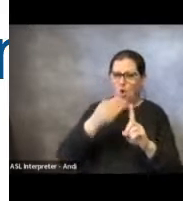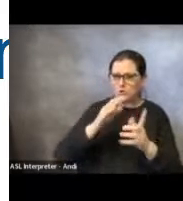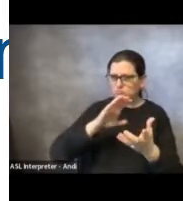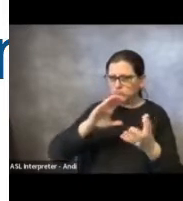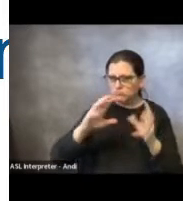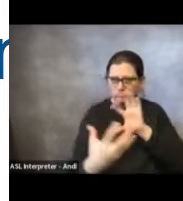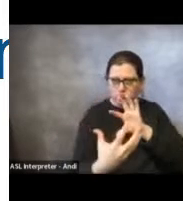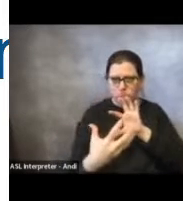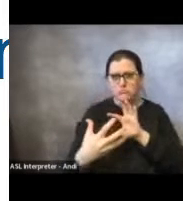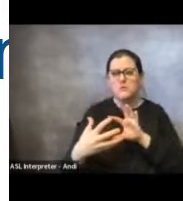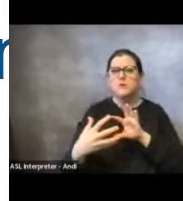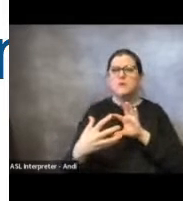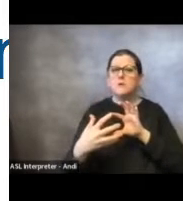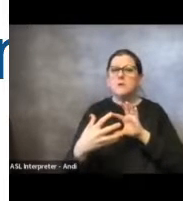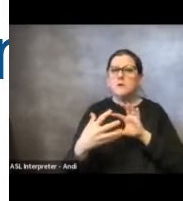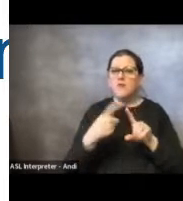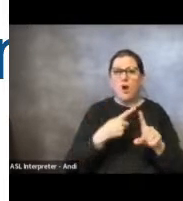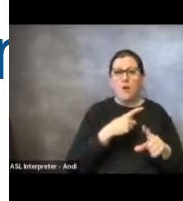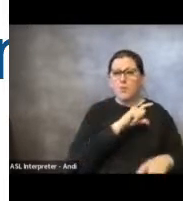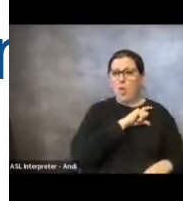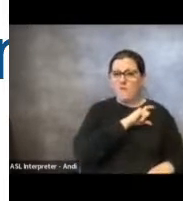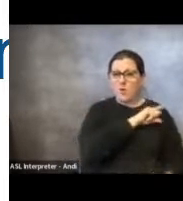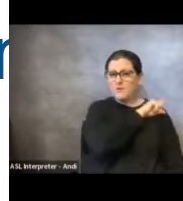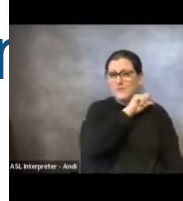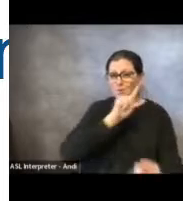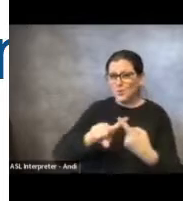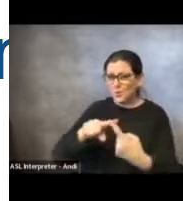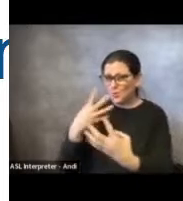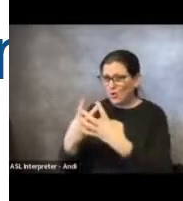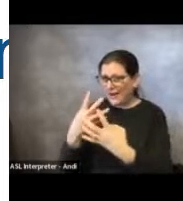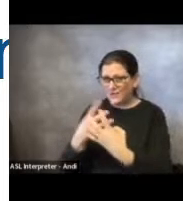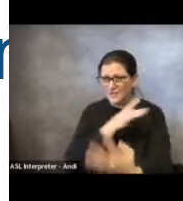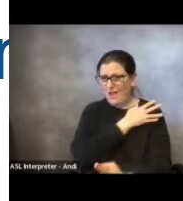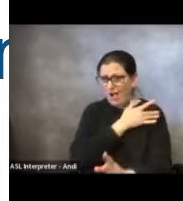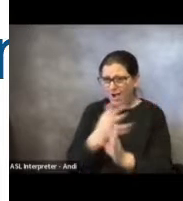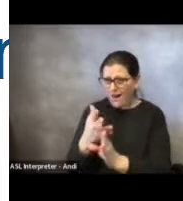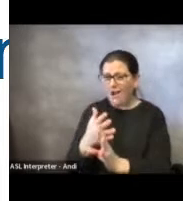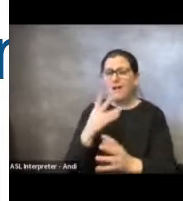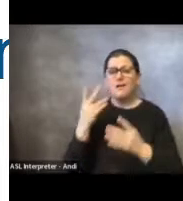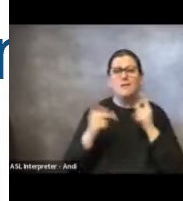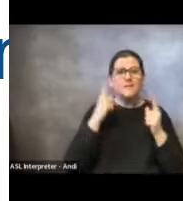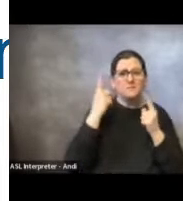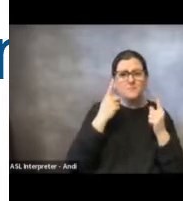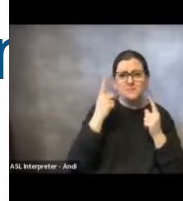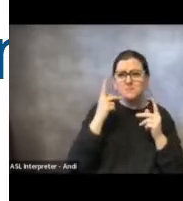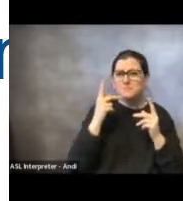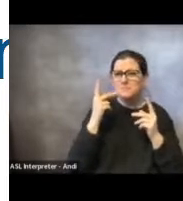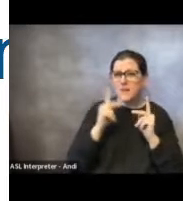goes all the way from law enforcement through corrections, thinking about individuals, outside of thinking about that